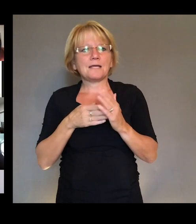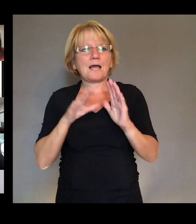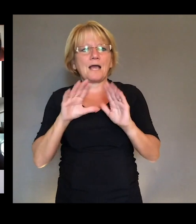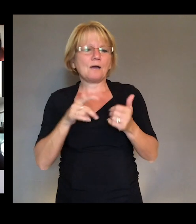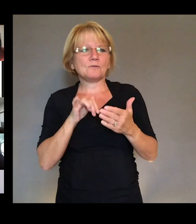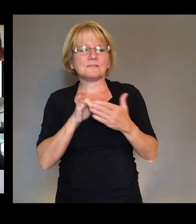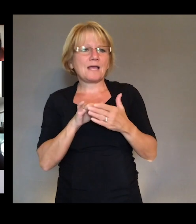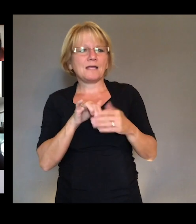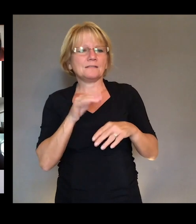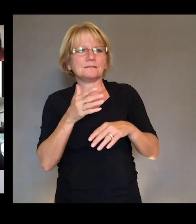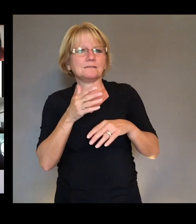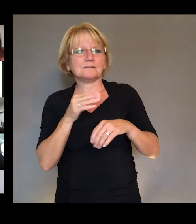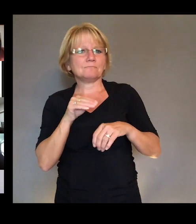where we stand and whatever level we are.